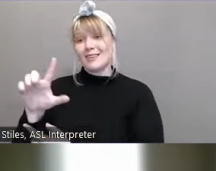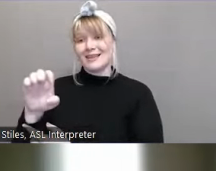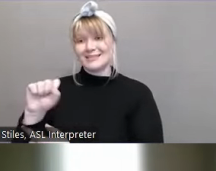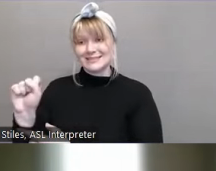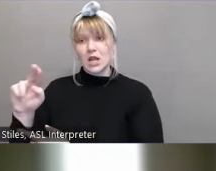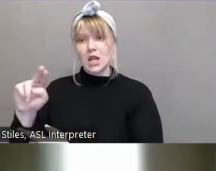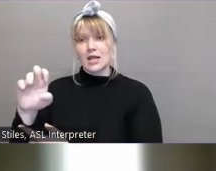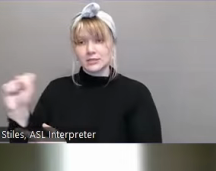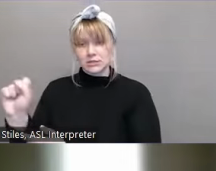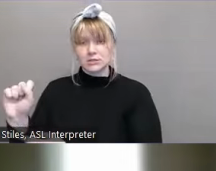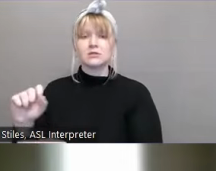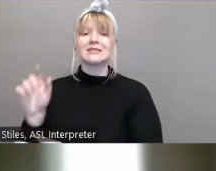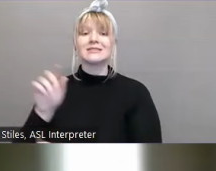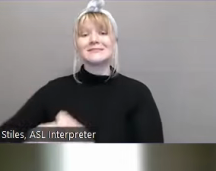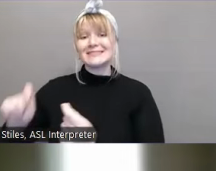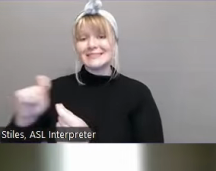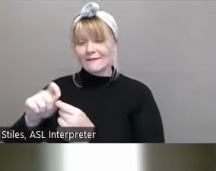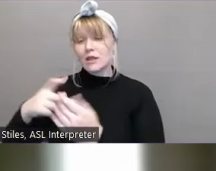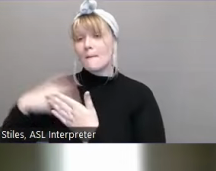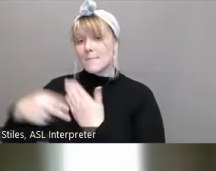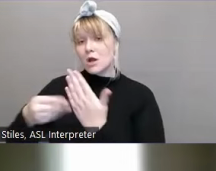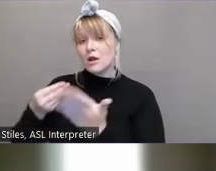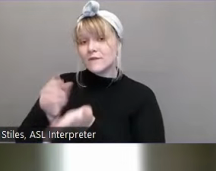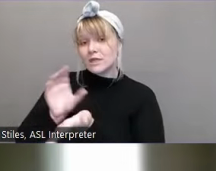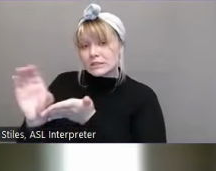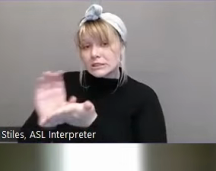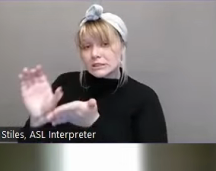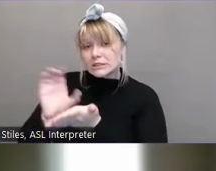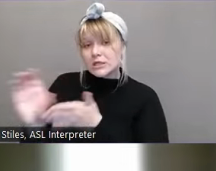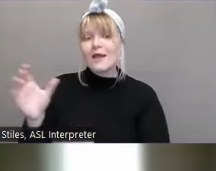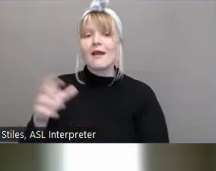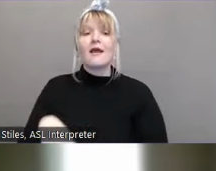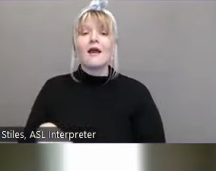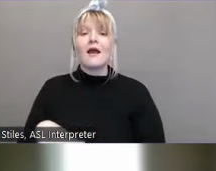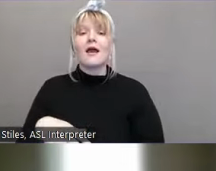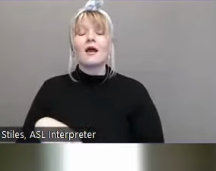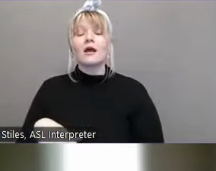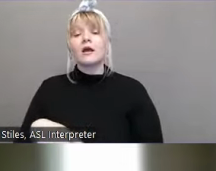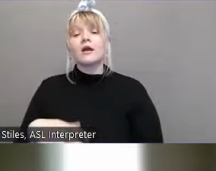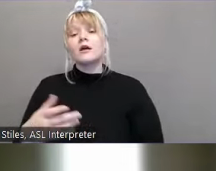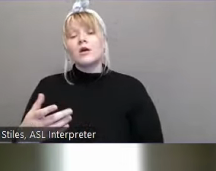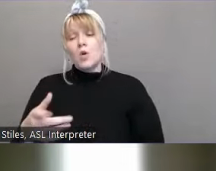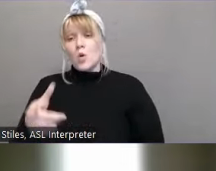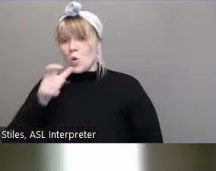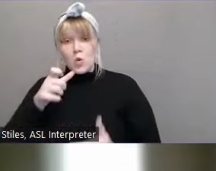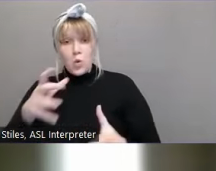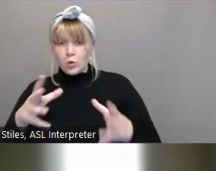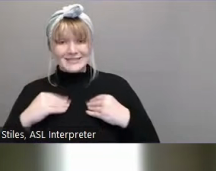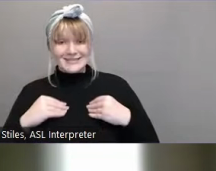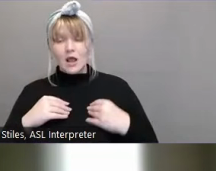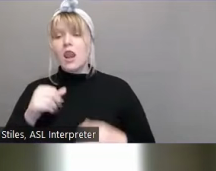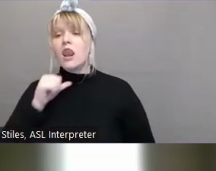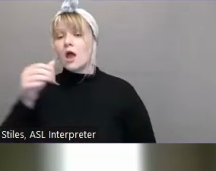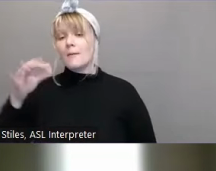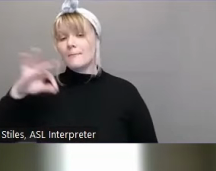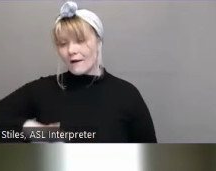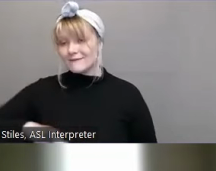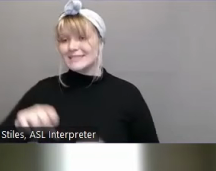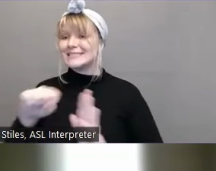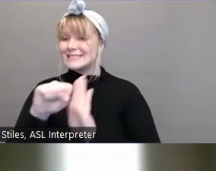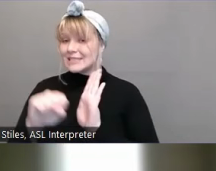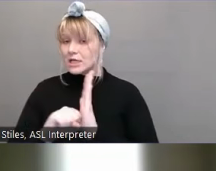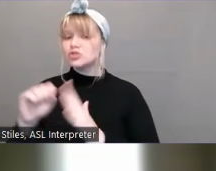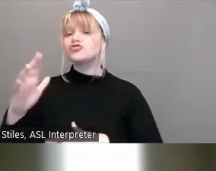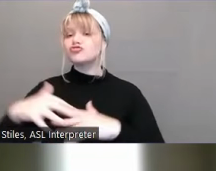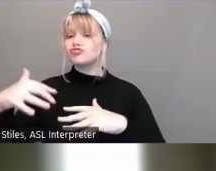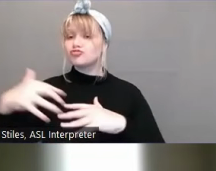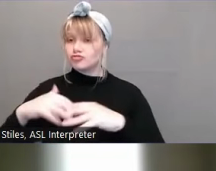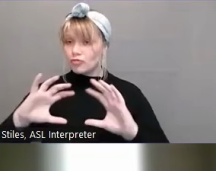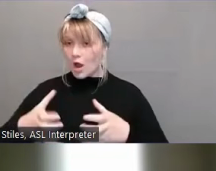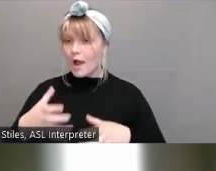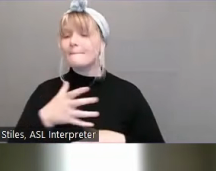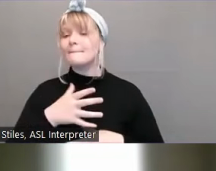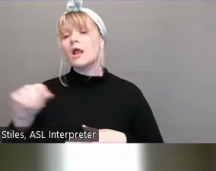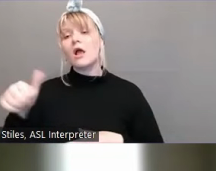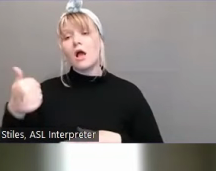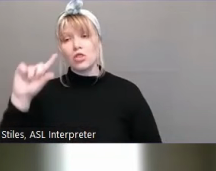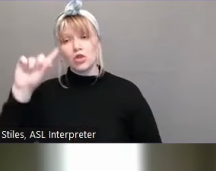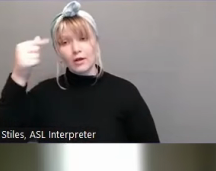Those eligible to apply include nonprofits, Tribal entities, and government agencies.